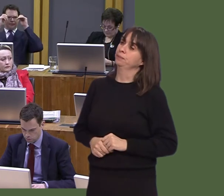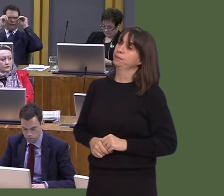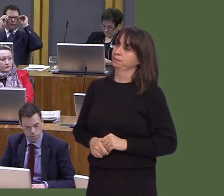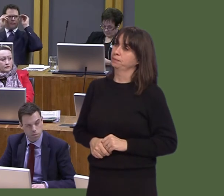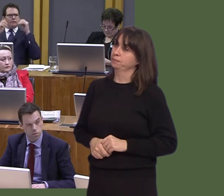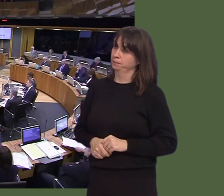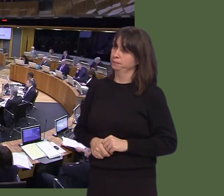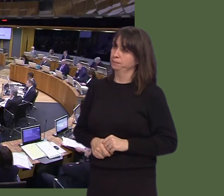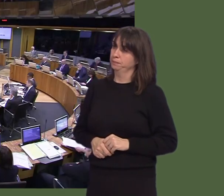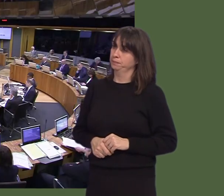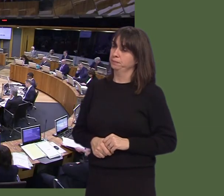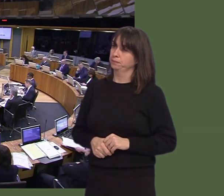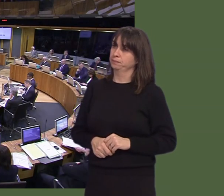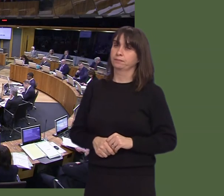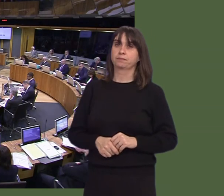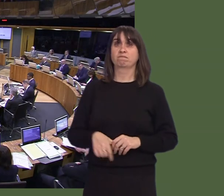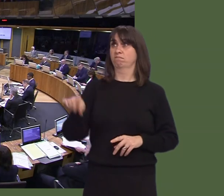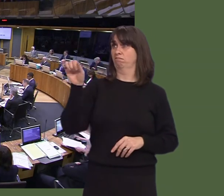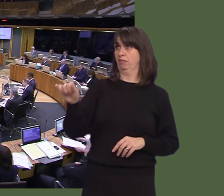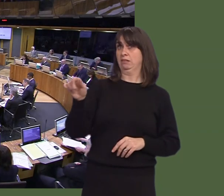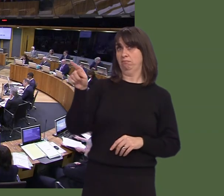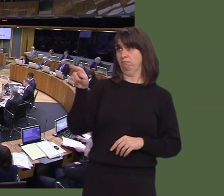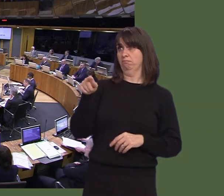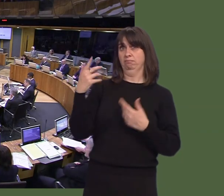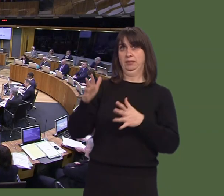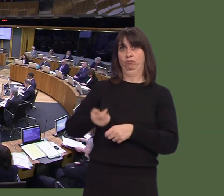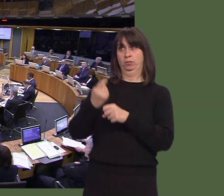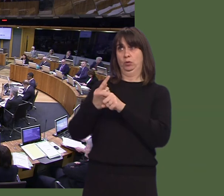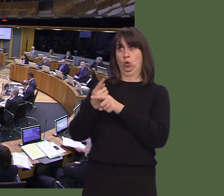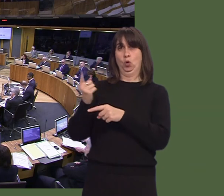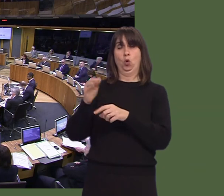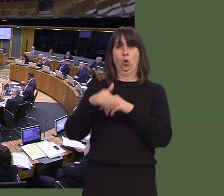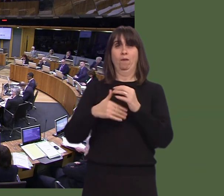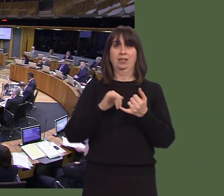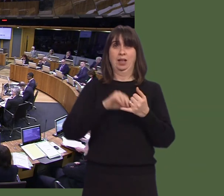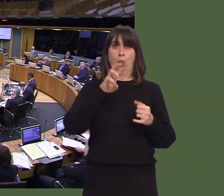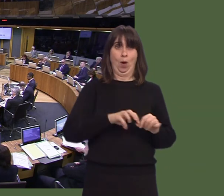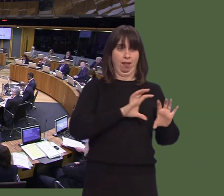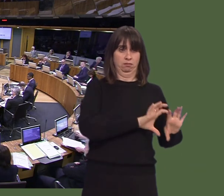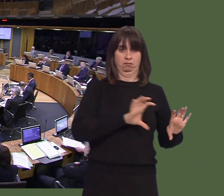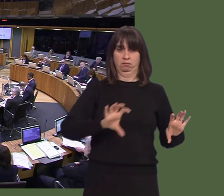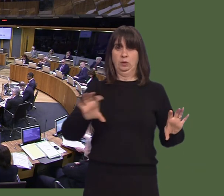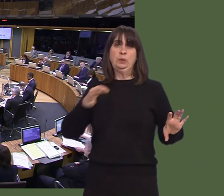Those sellers are very often not licensed to breed, and they're certainly not putting